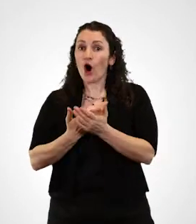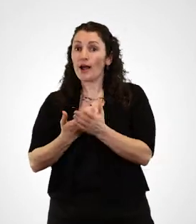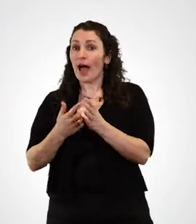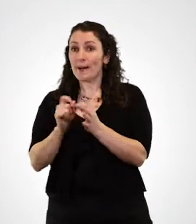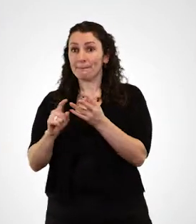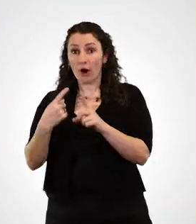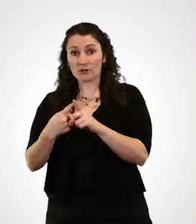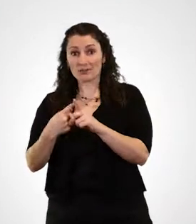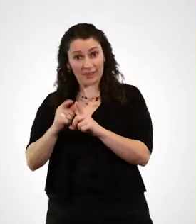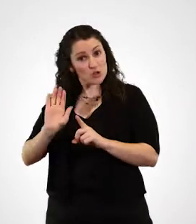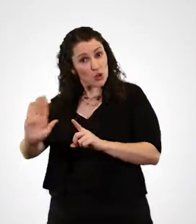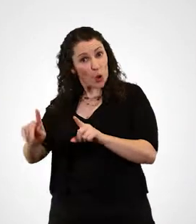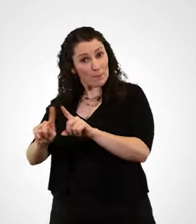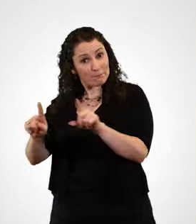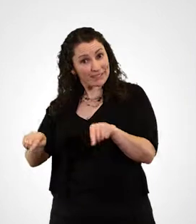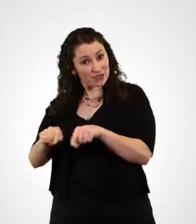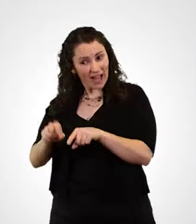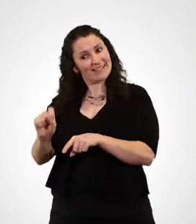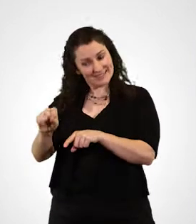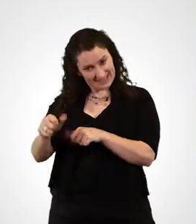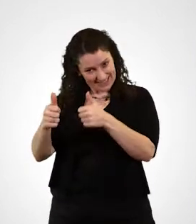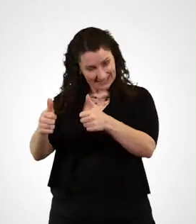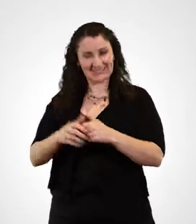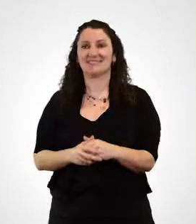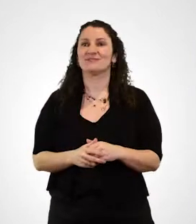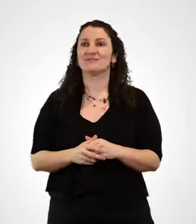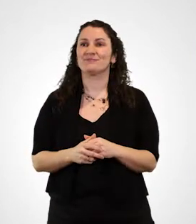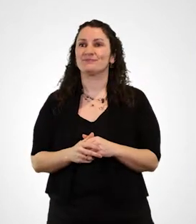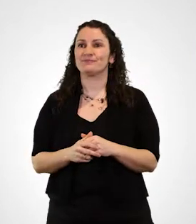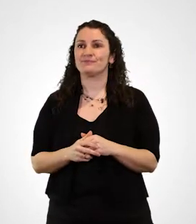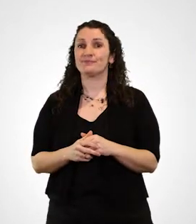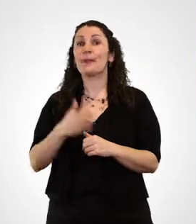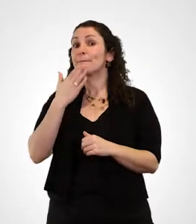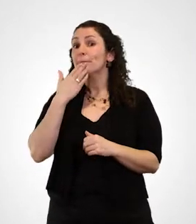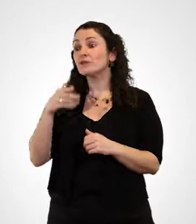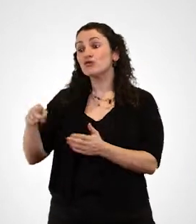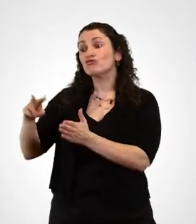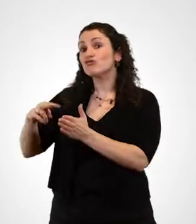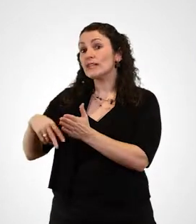Is that her picture? CHILD: Yes. Yes. Very good. Okay, you read this one.